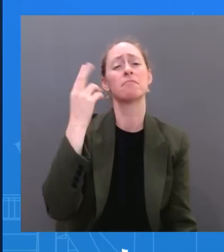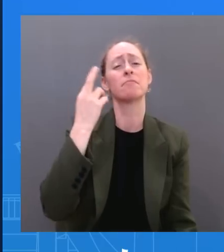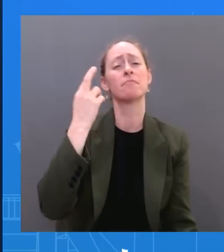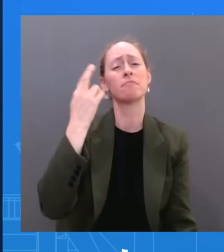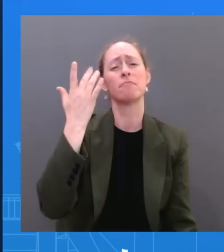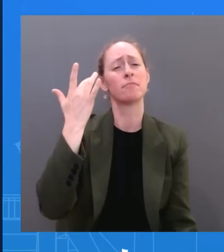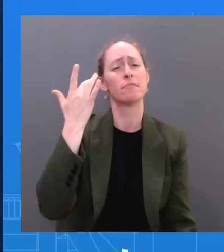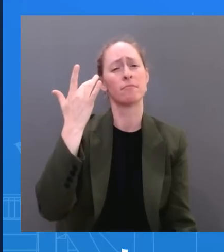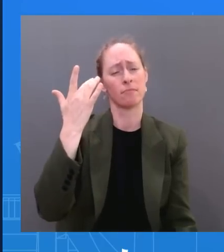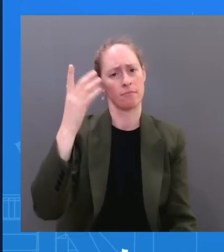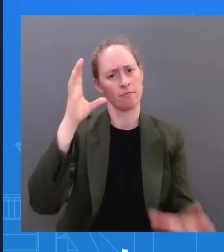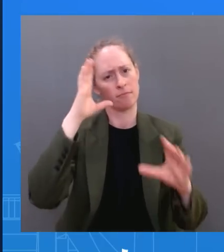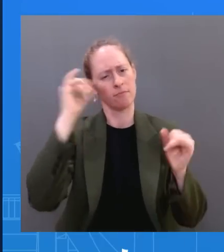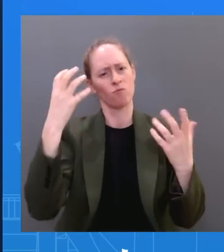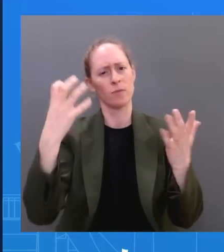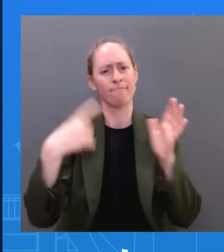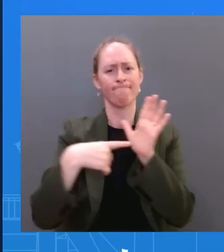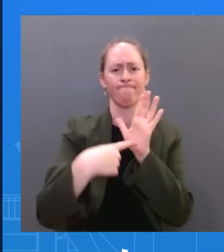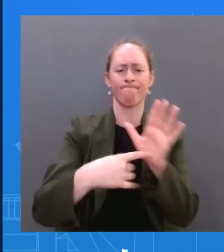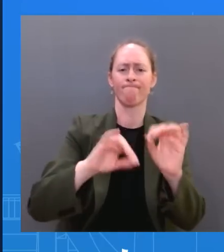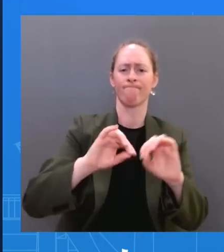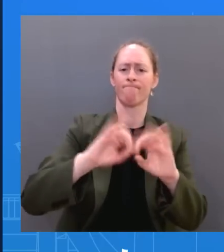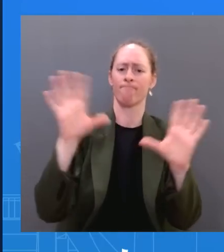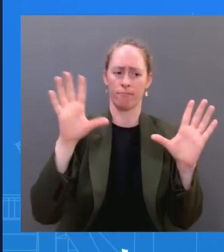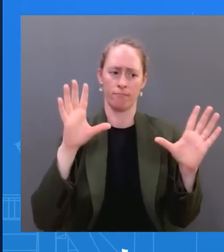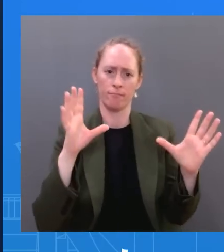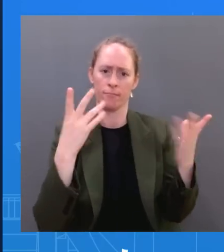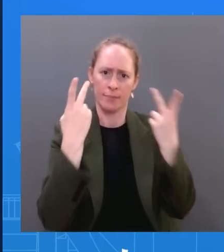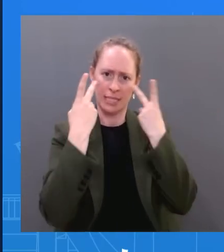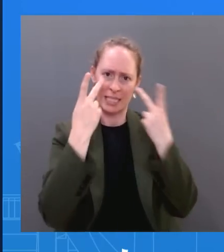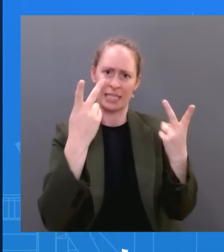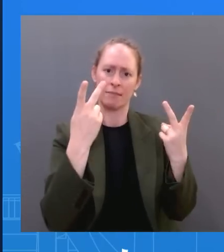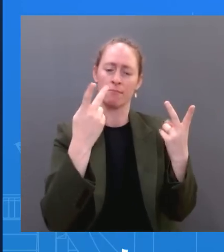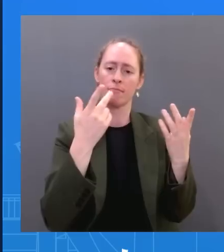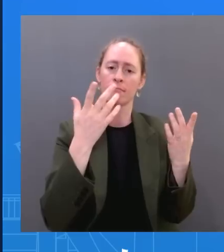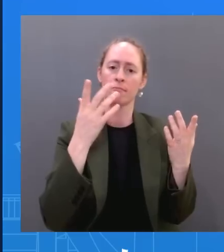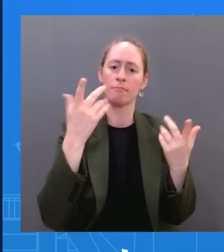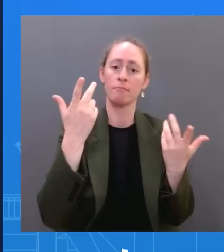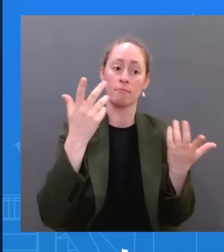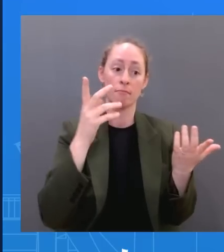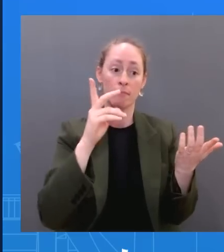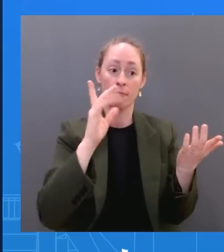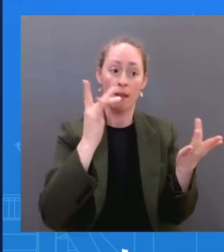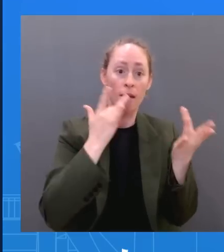It transcends parties. It doesn't matter who's in charge in Washington or who's in charge in Israel.